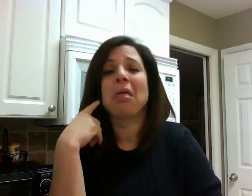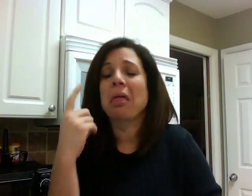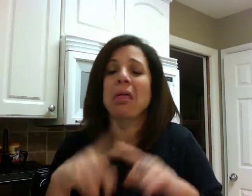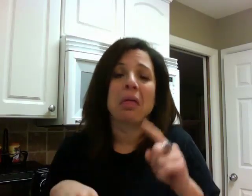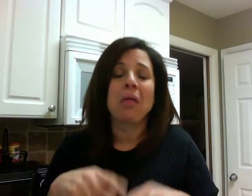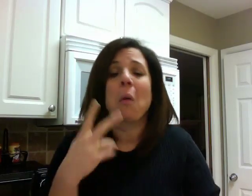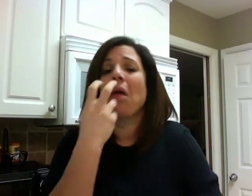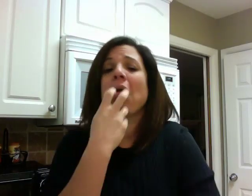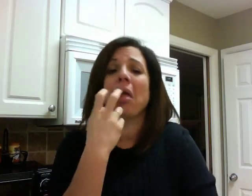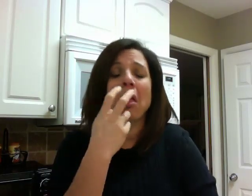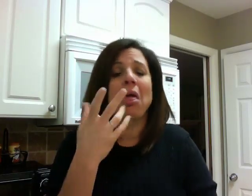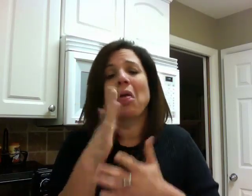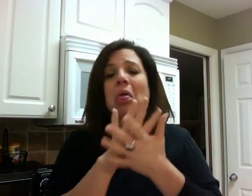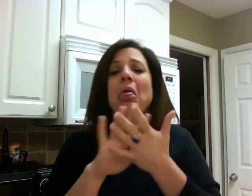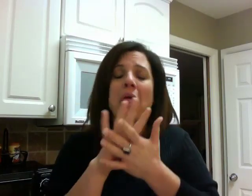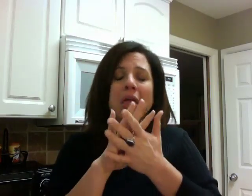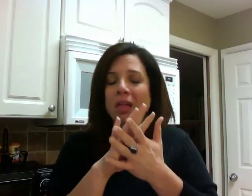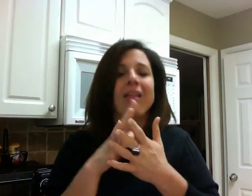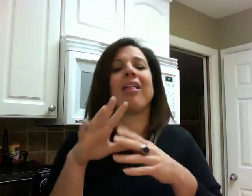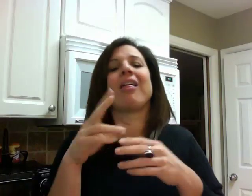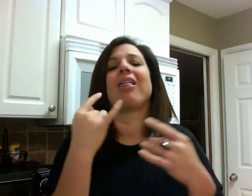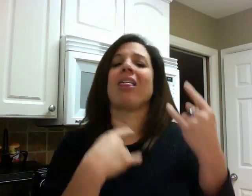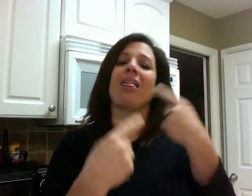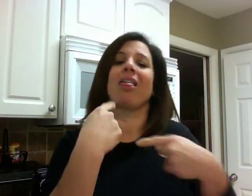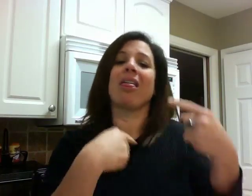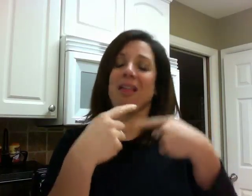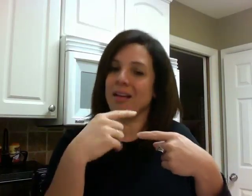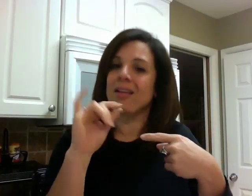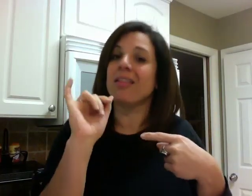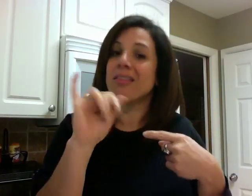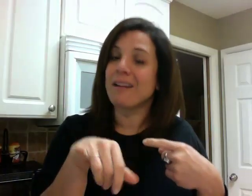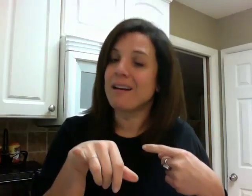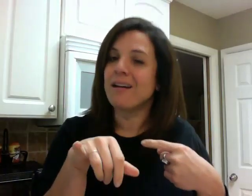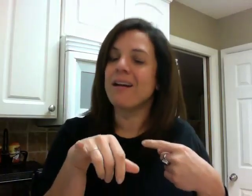Being made fun of my deafness and my imperfect speech, dealing with name-callings and all